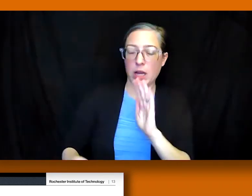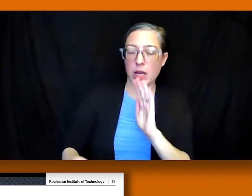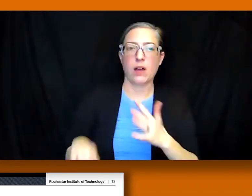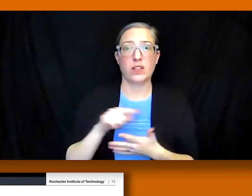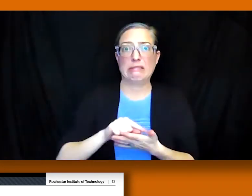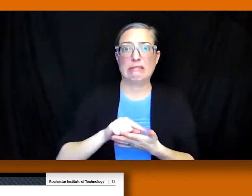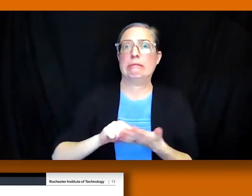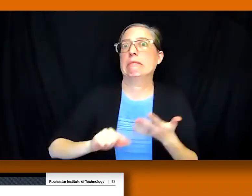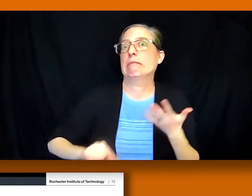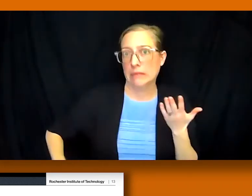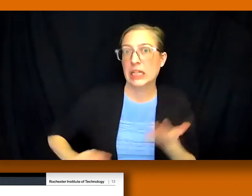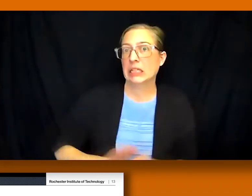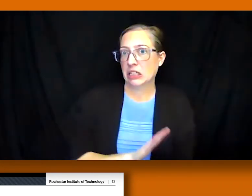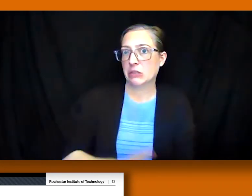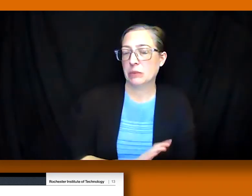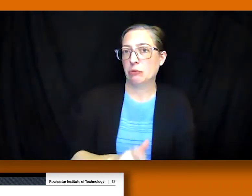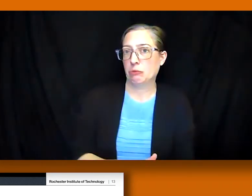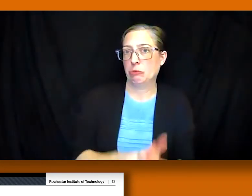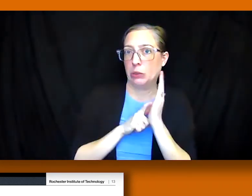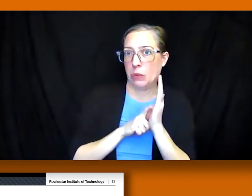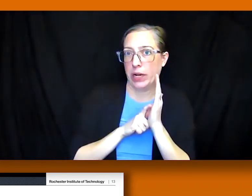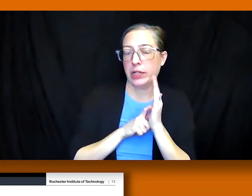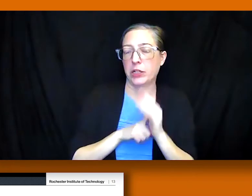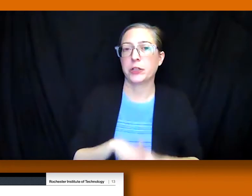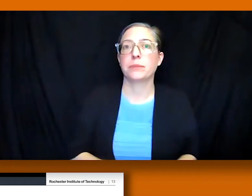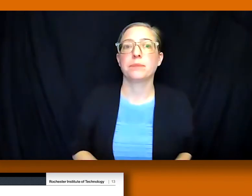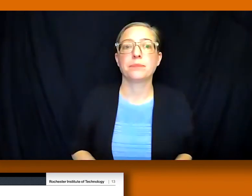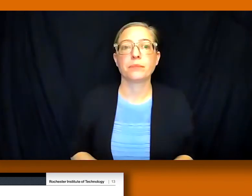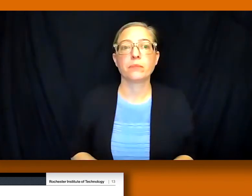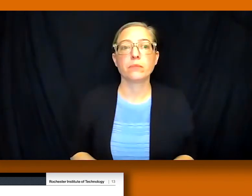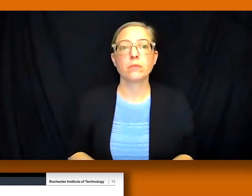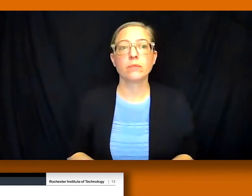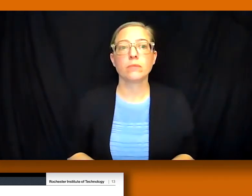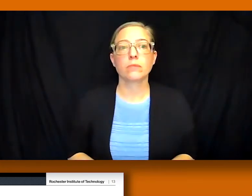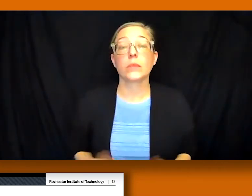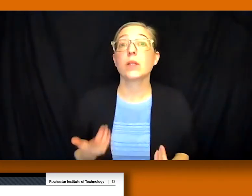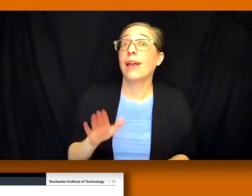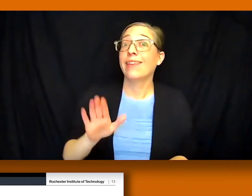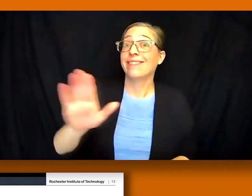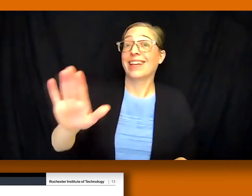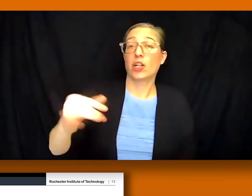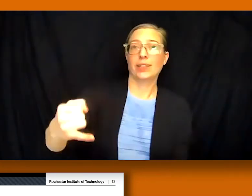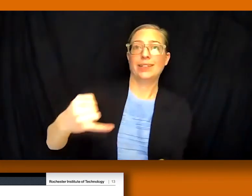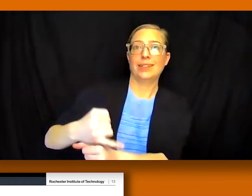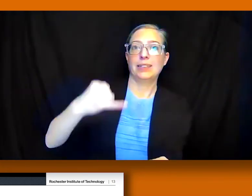Uh, they might need to provide a copy of their institutional federal rates,